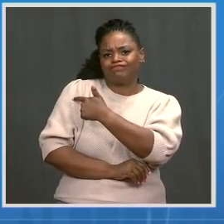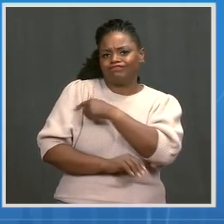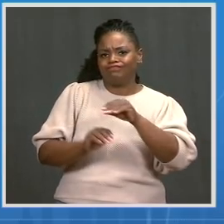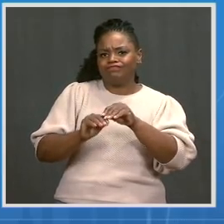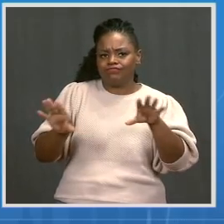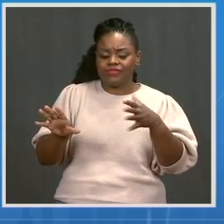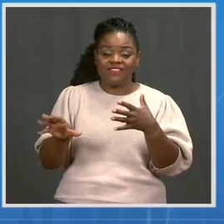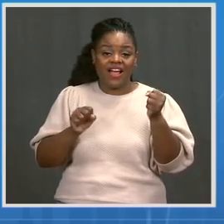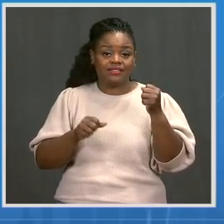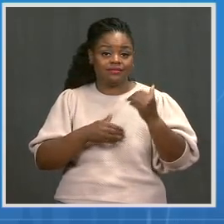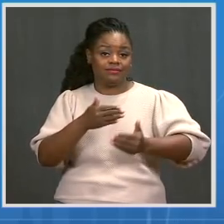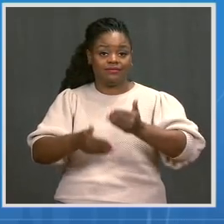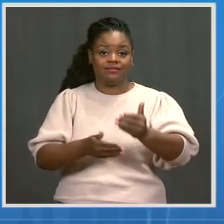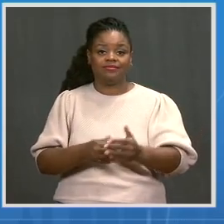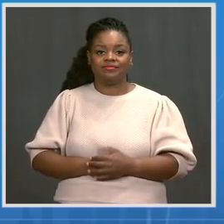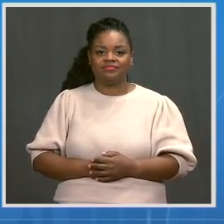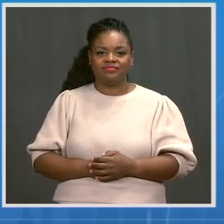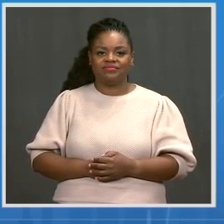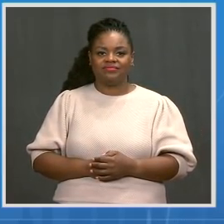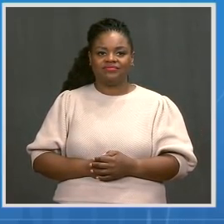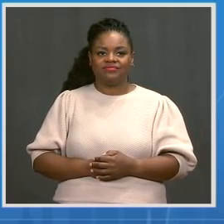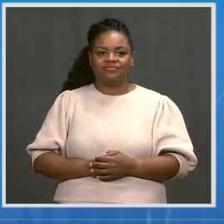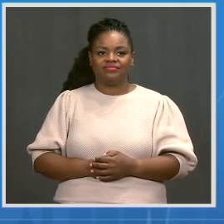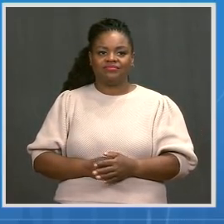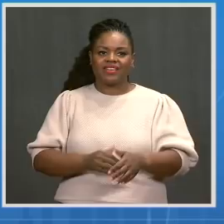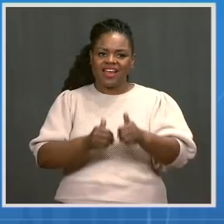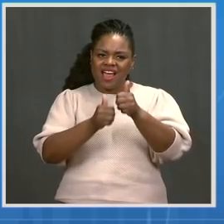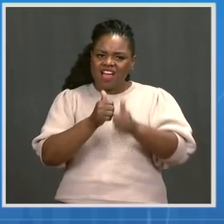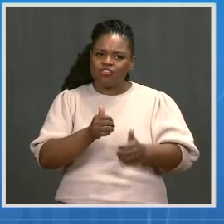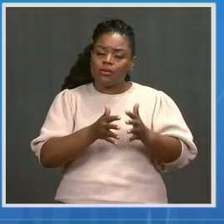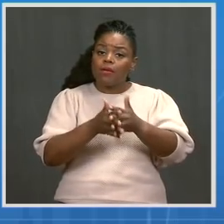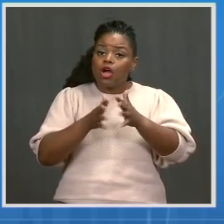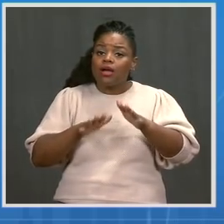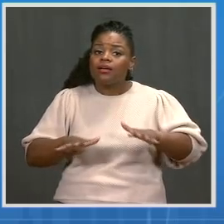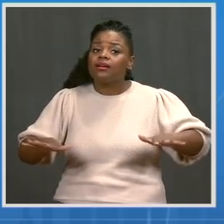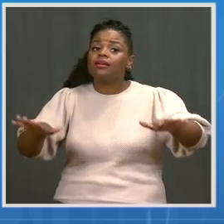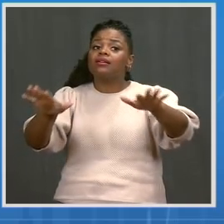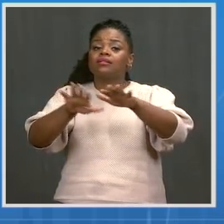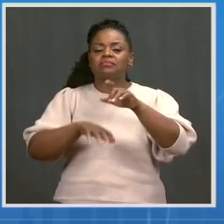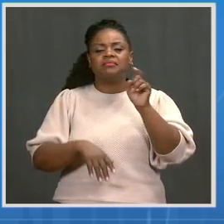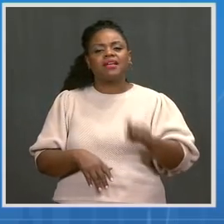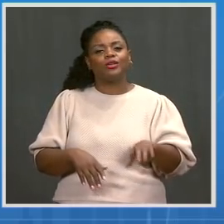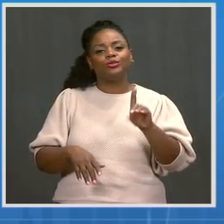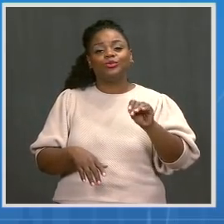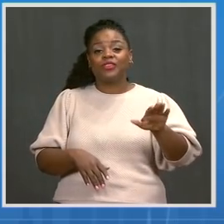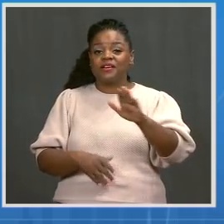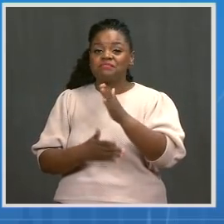And second, we needed "every American to do their part." He said, quote,